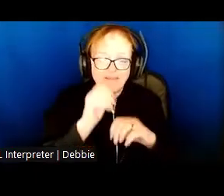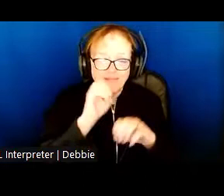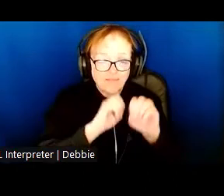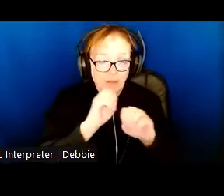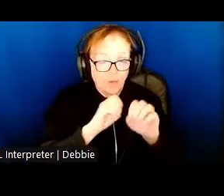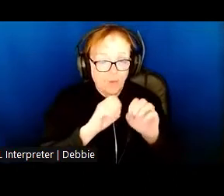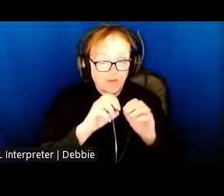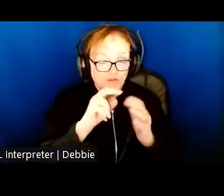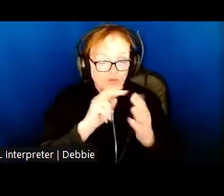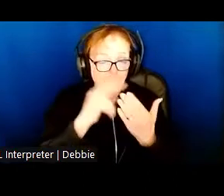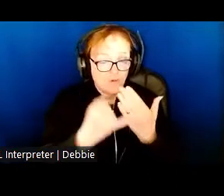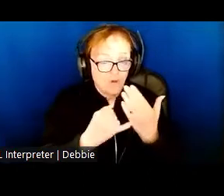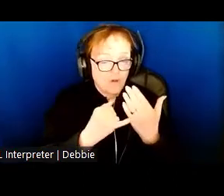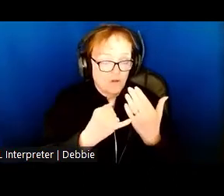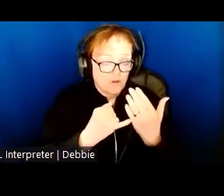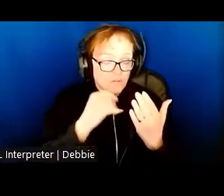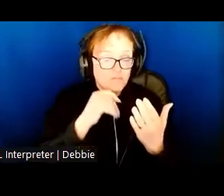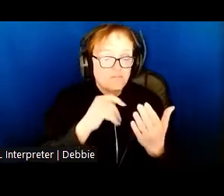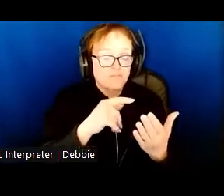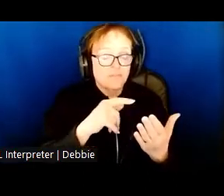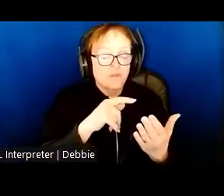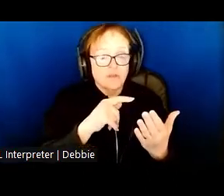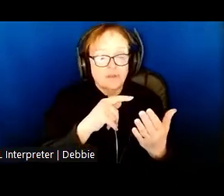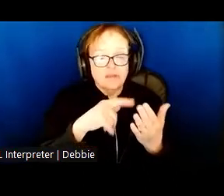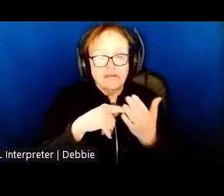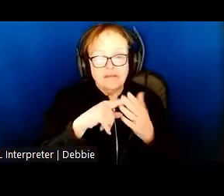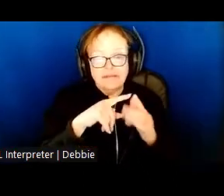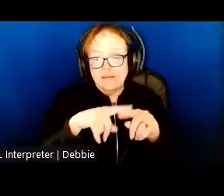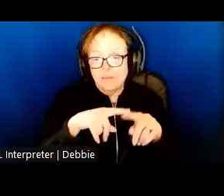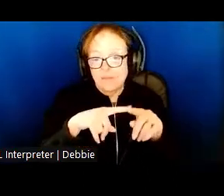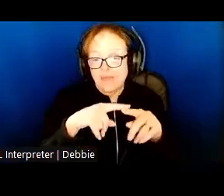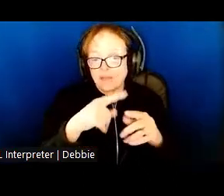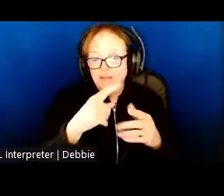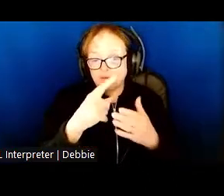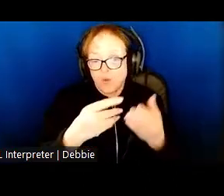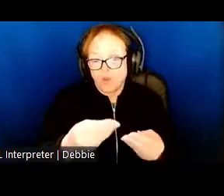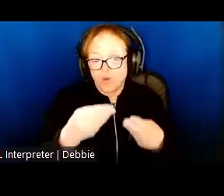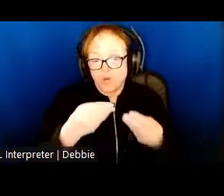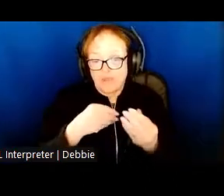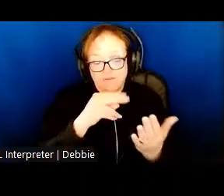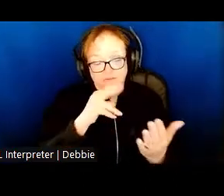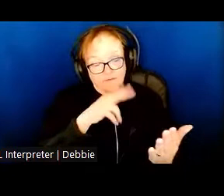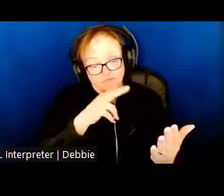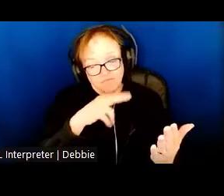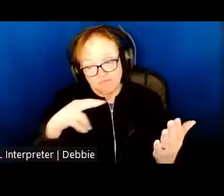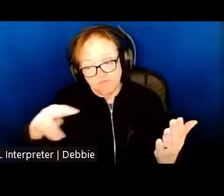work submitted in the application. Fellowship applications are reviewed by independent panels